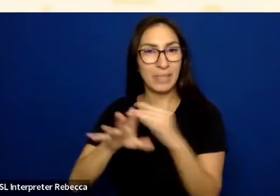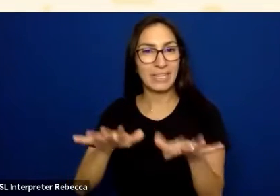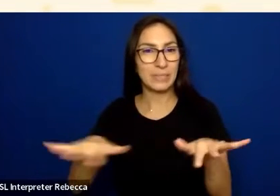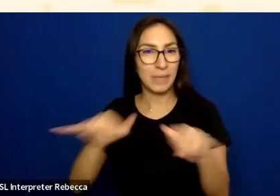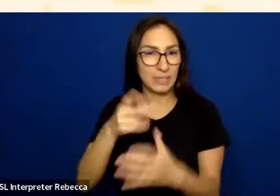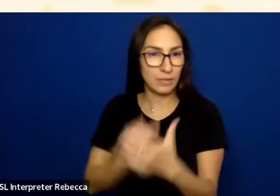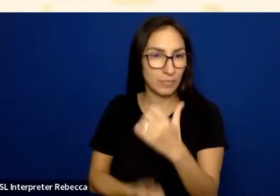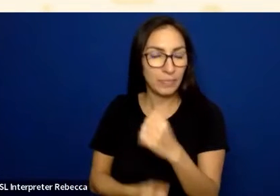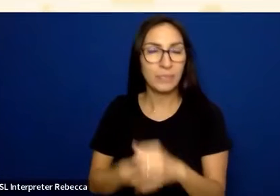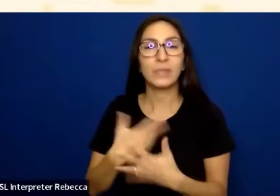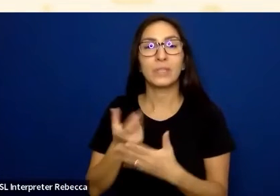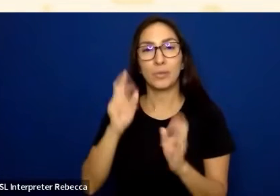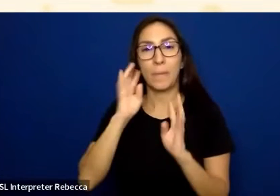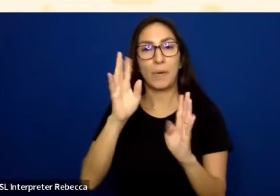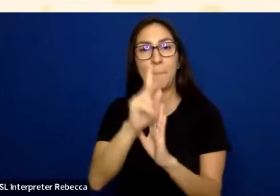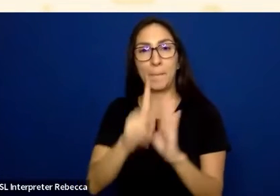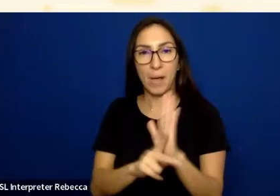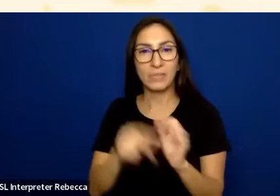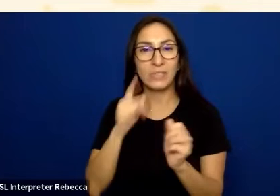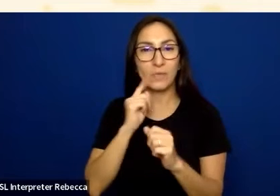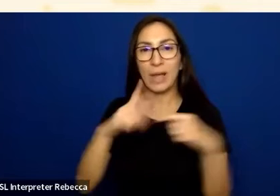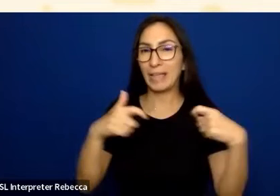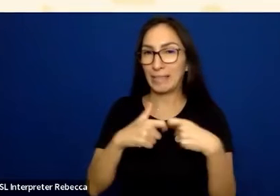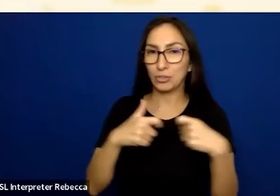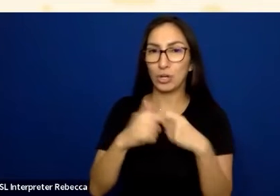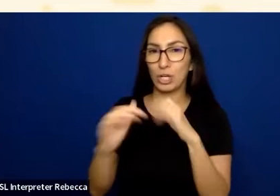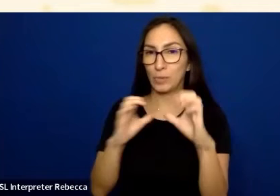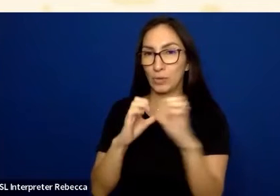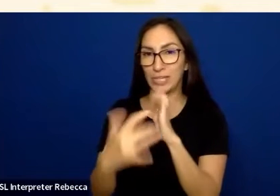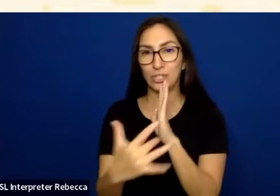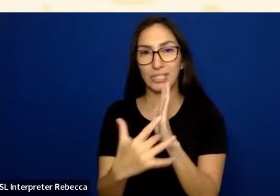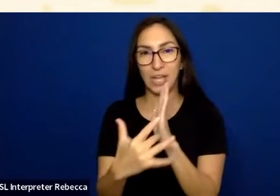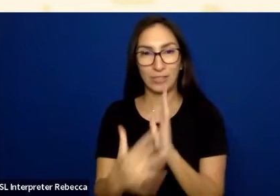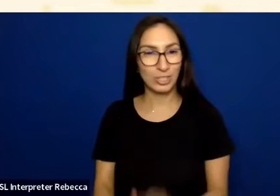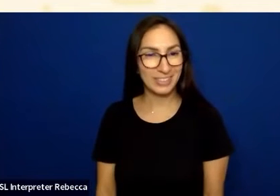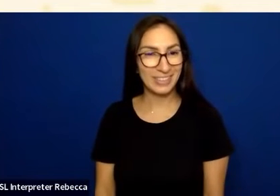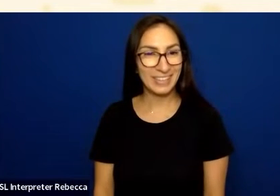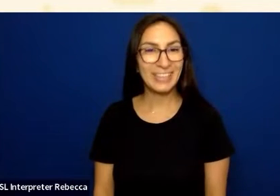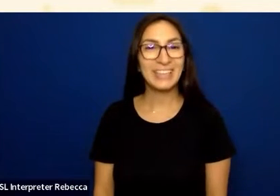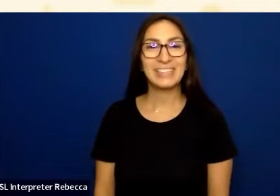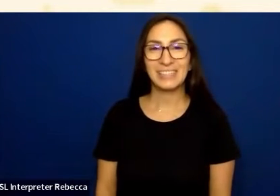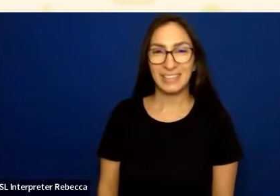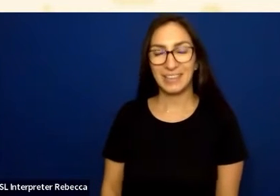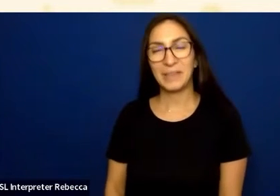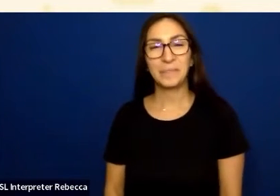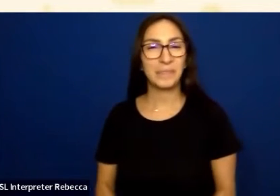for electronic and information communication technology. I think I got that right. And throughout her career, she has been a mentor